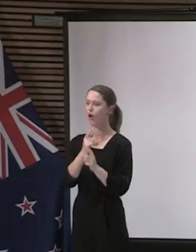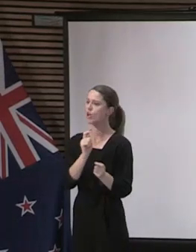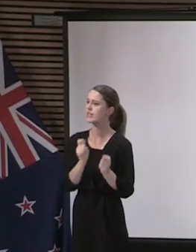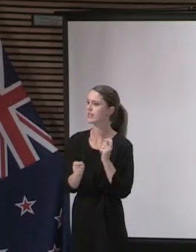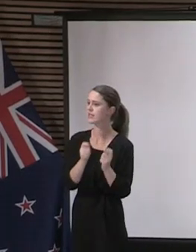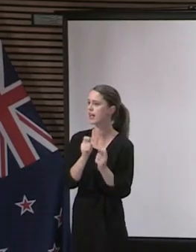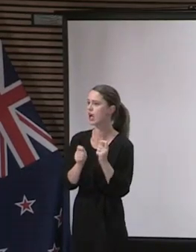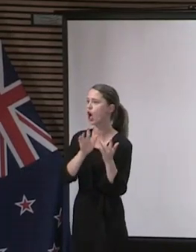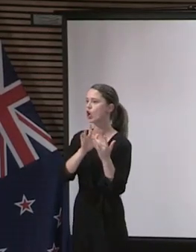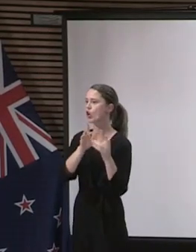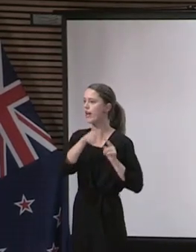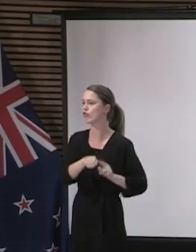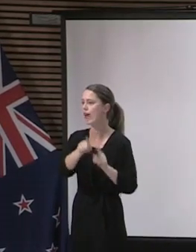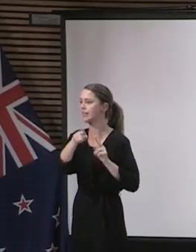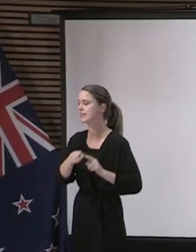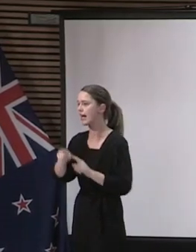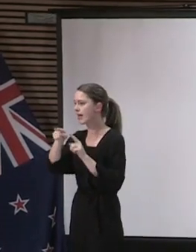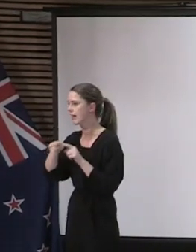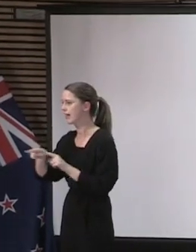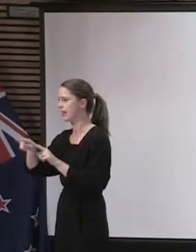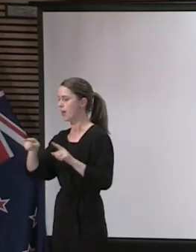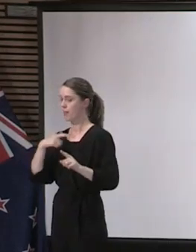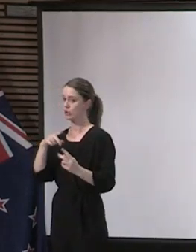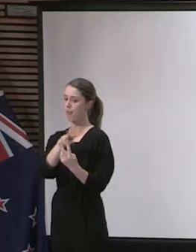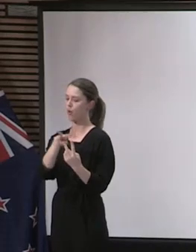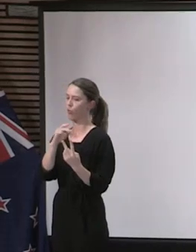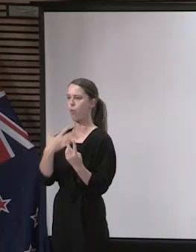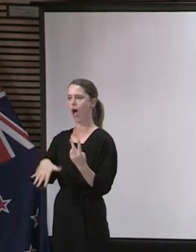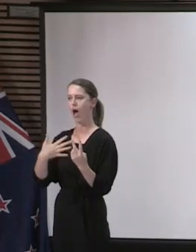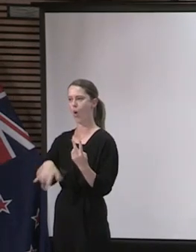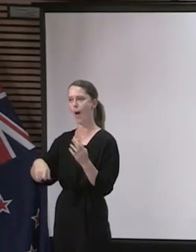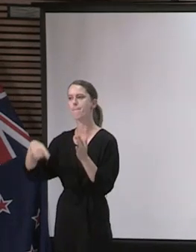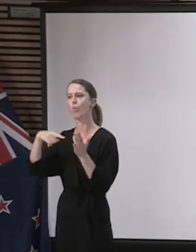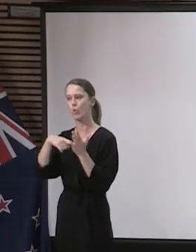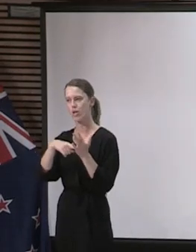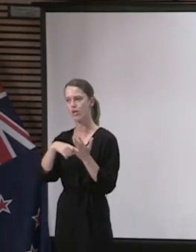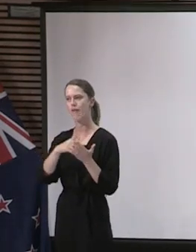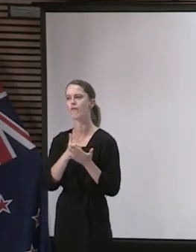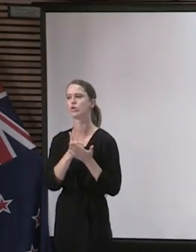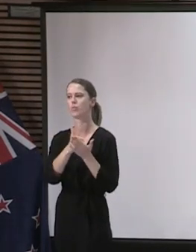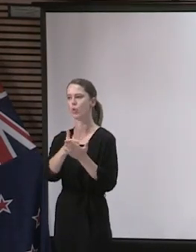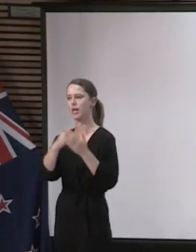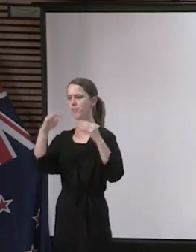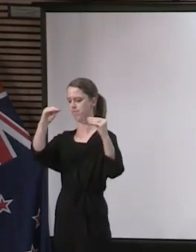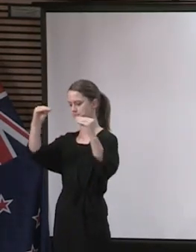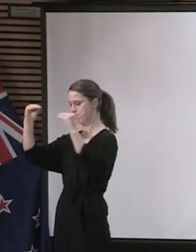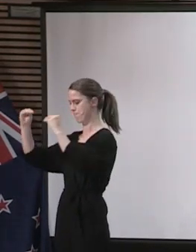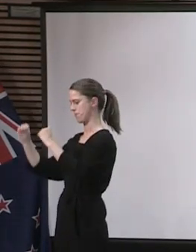I just want to comment briefly today of the work in recent weeks on testing and contact tracing,